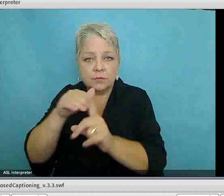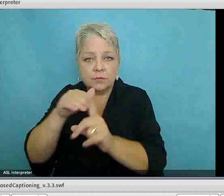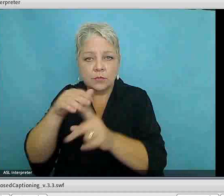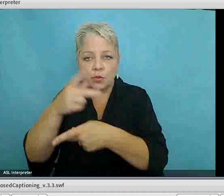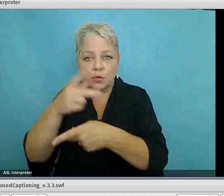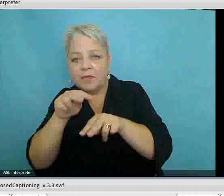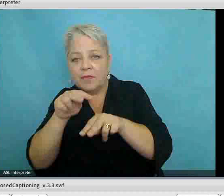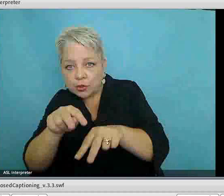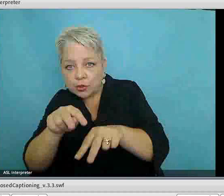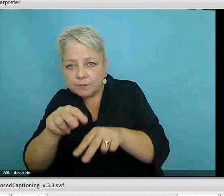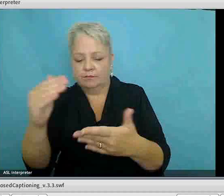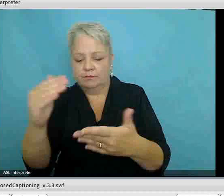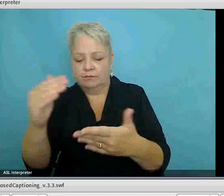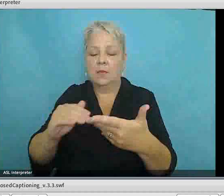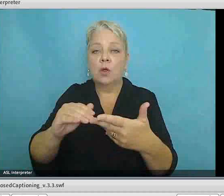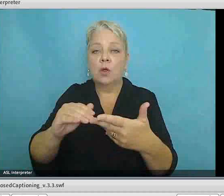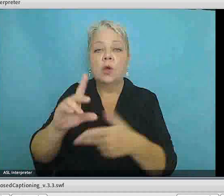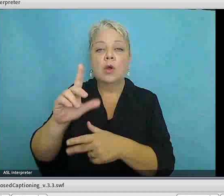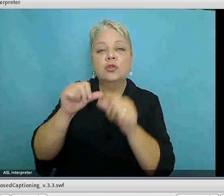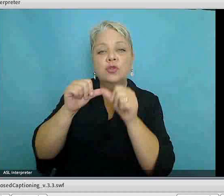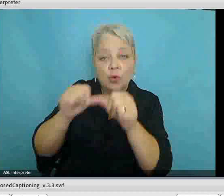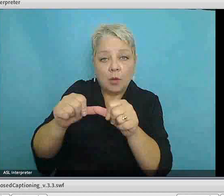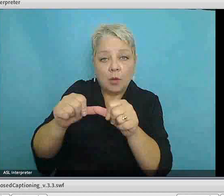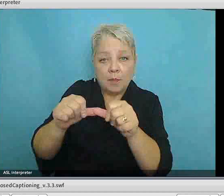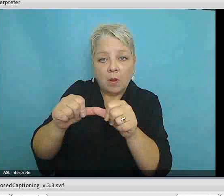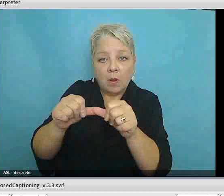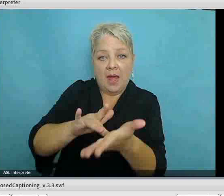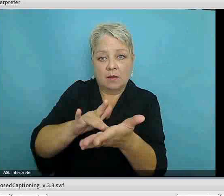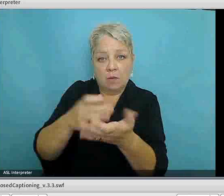That includes provisions and repairs.